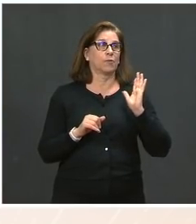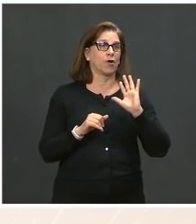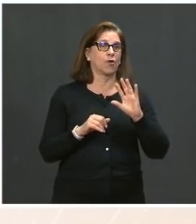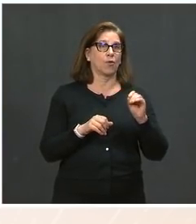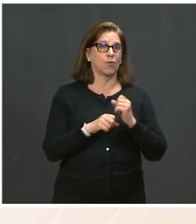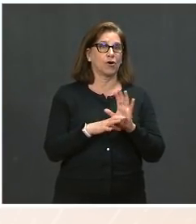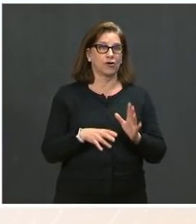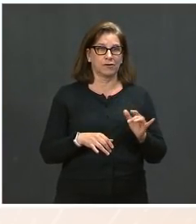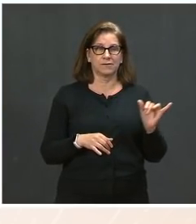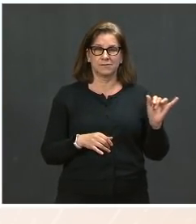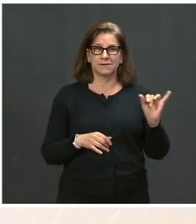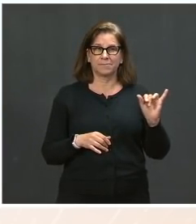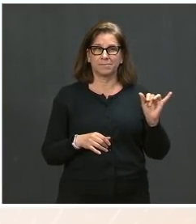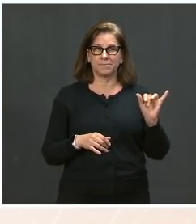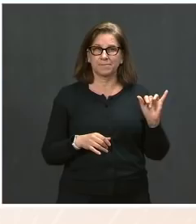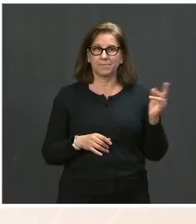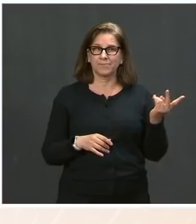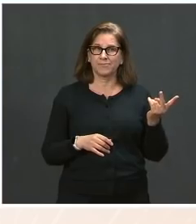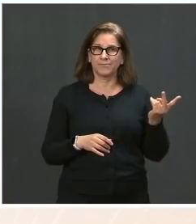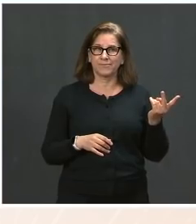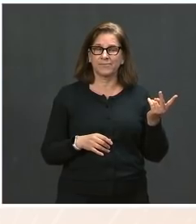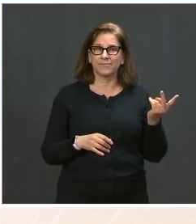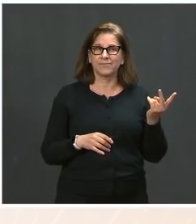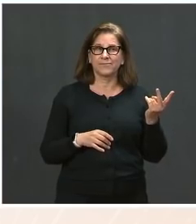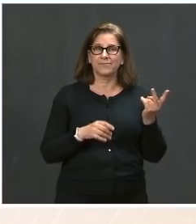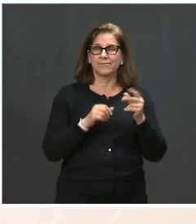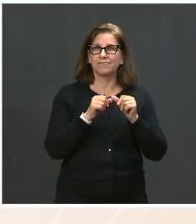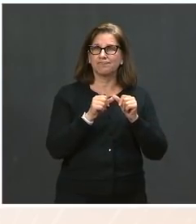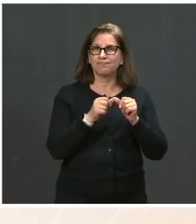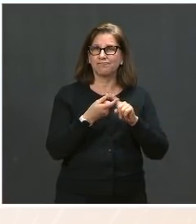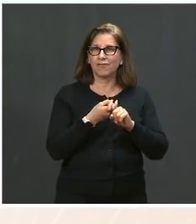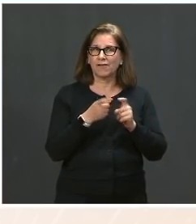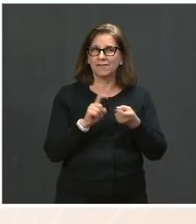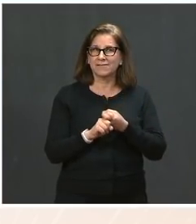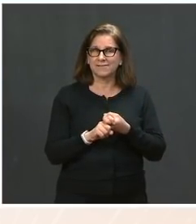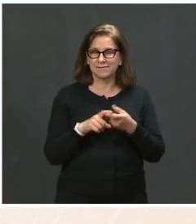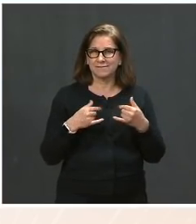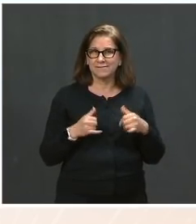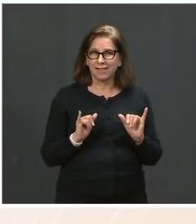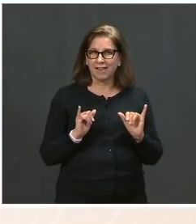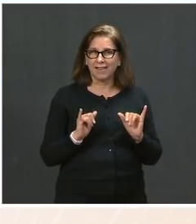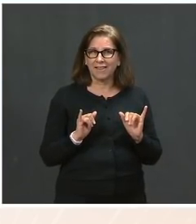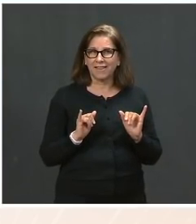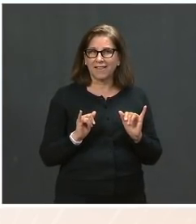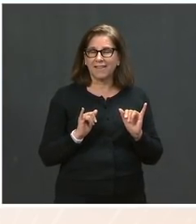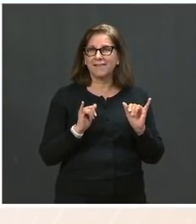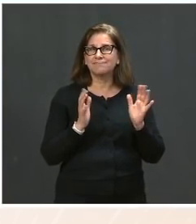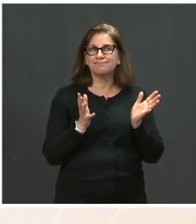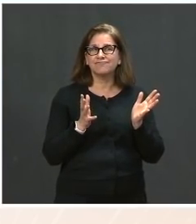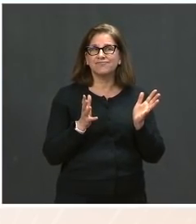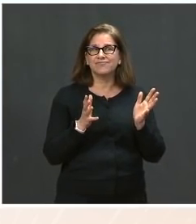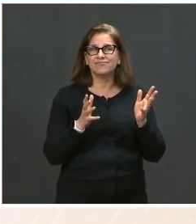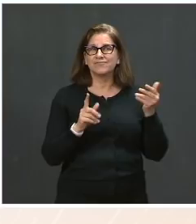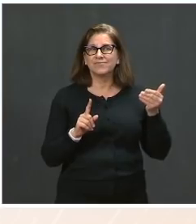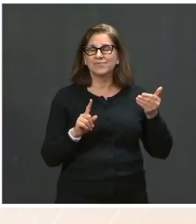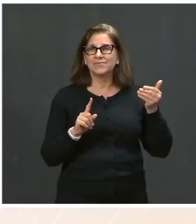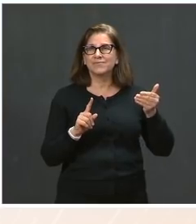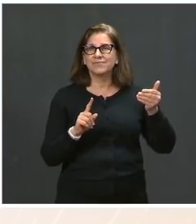but they're -- also remain close friends, and they talk regularly about a range of issues, from policy issues,